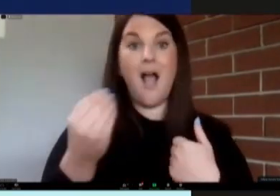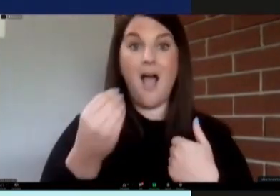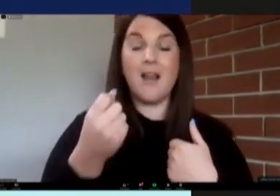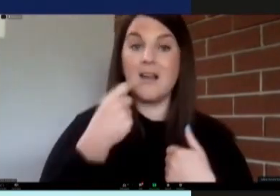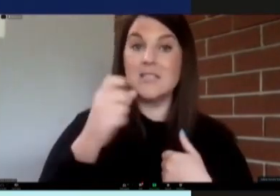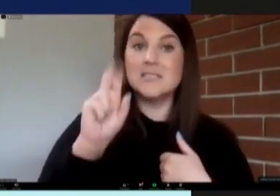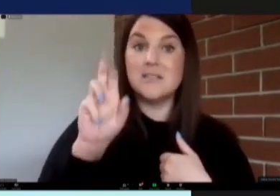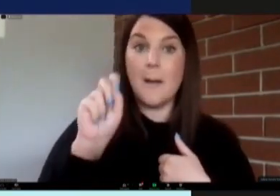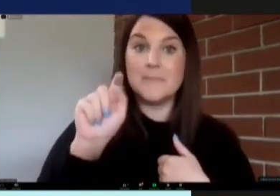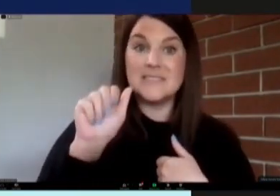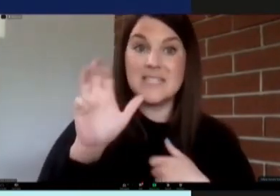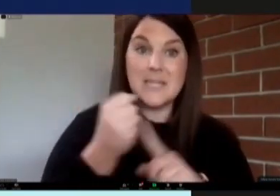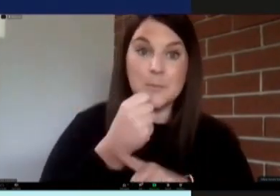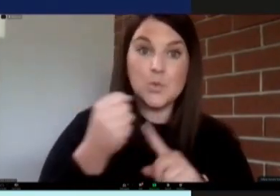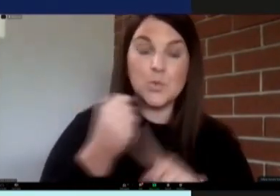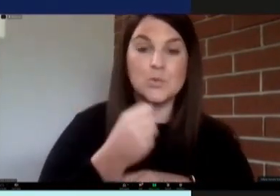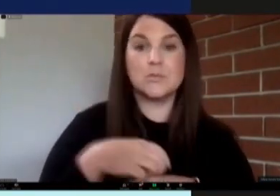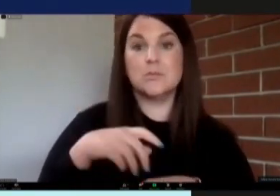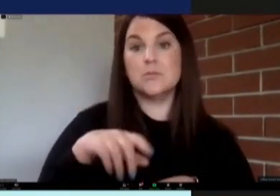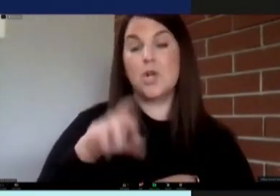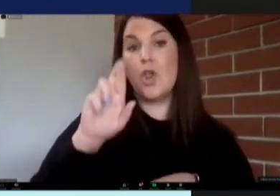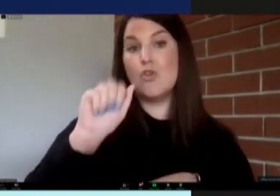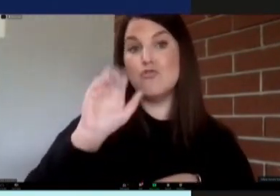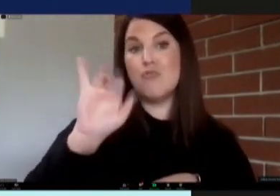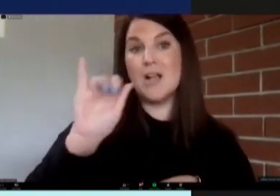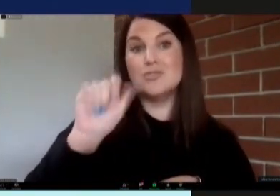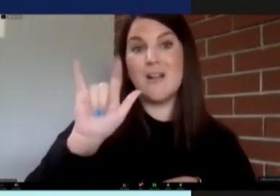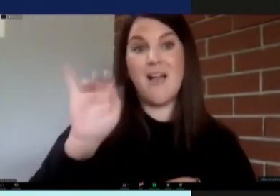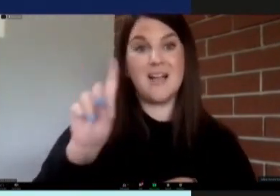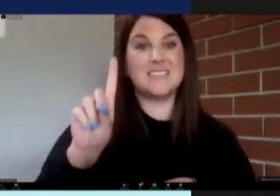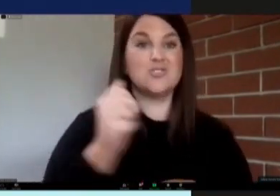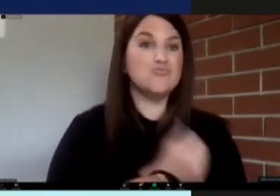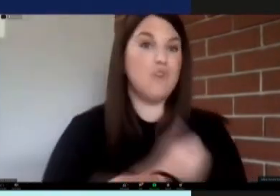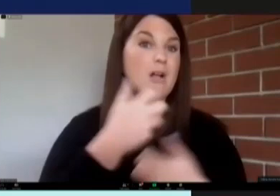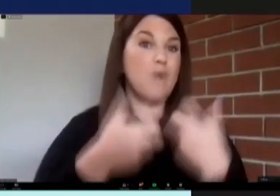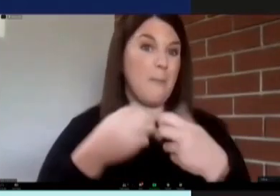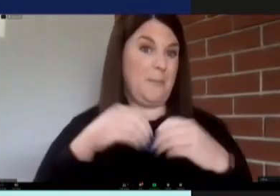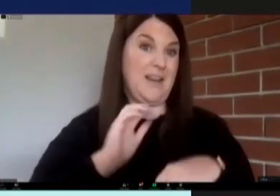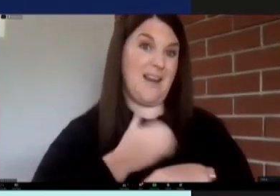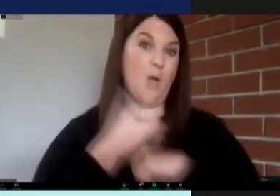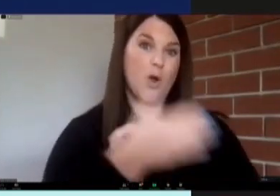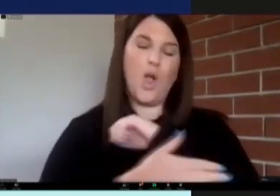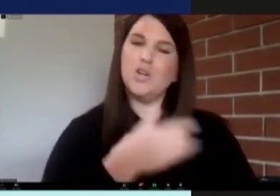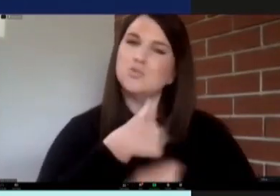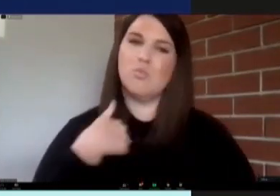The racialized legacy of drug policy in our country must be acknowledged and brings us